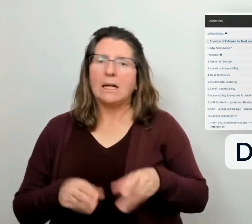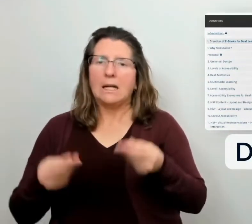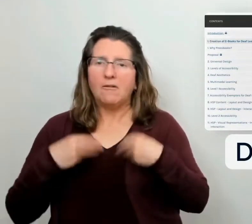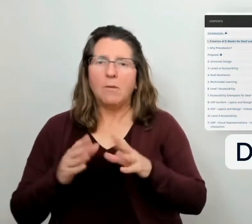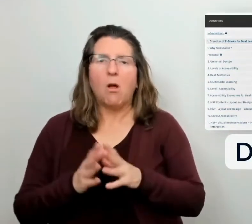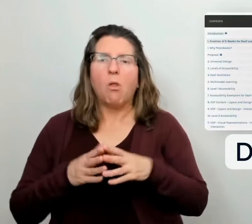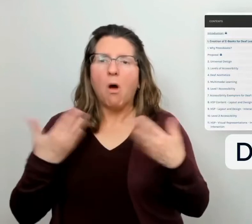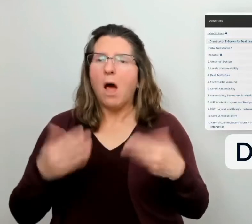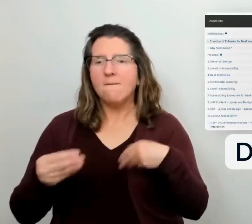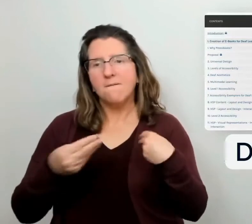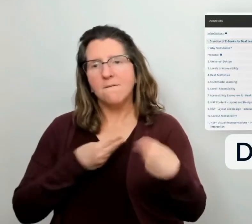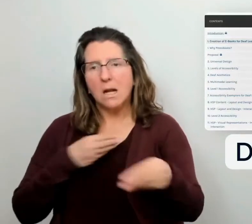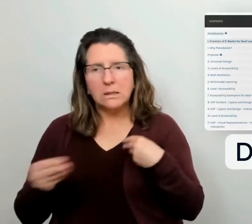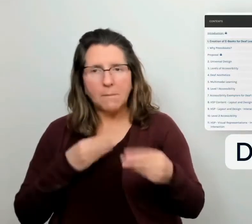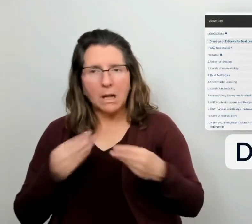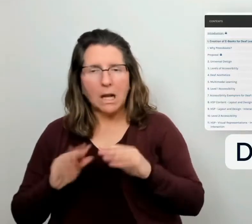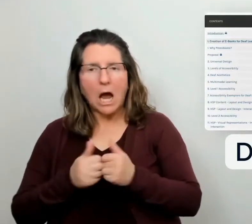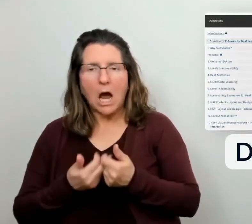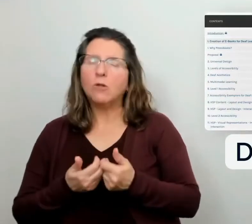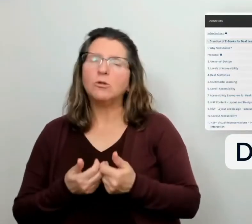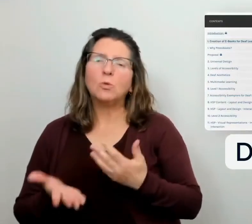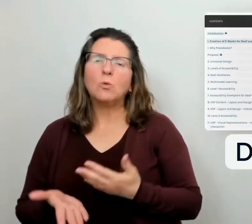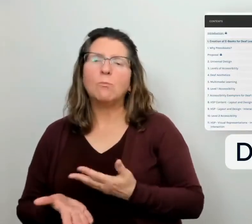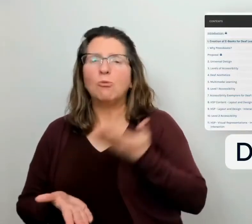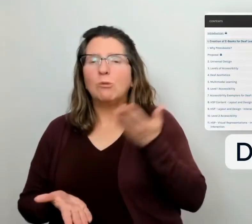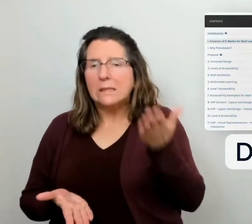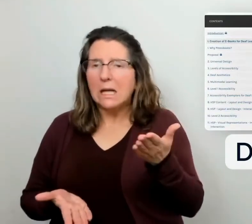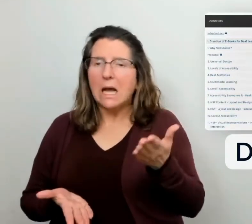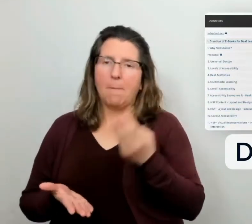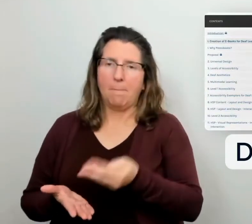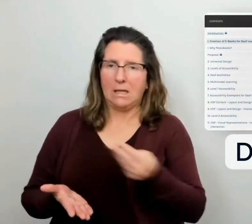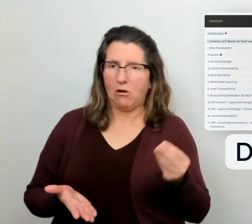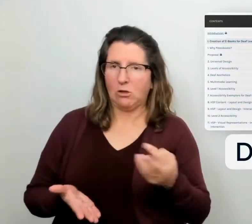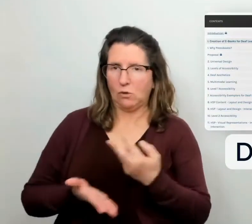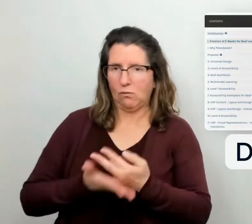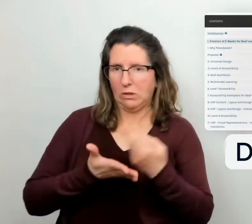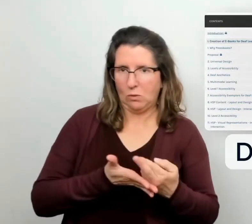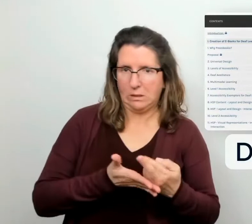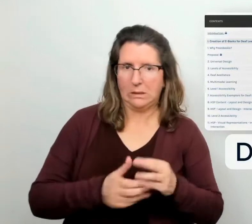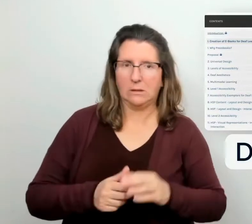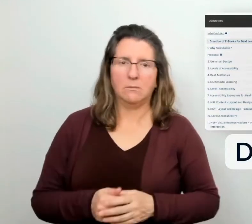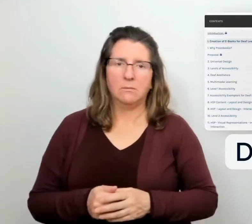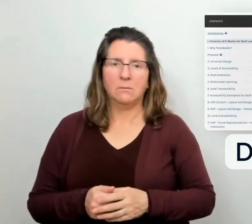That's a platform that gives the creator a great deal of flexibility in how to present the material.